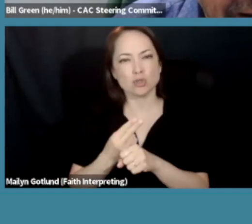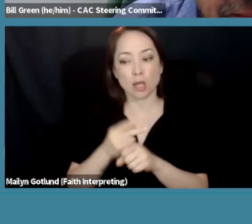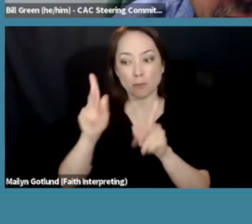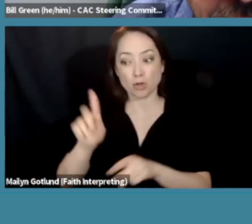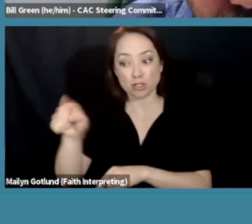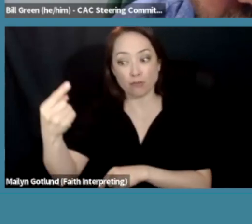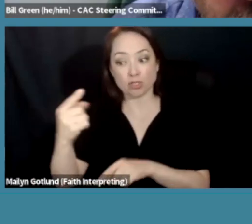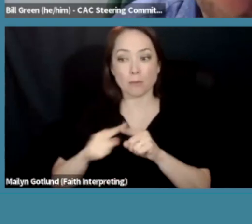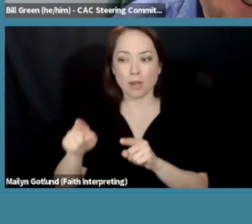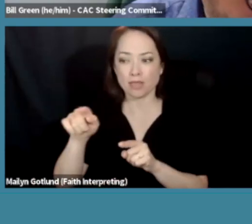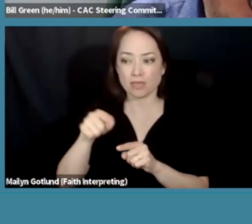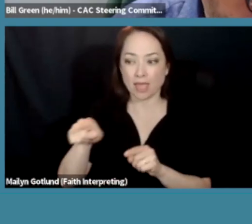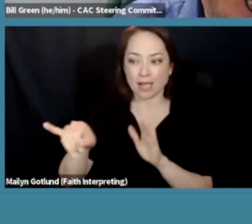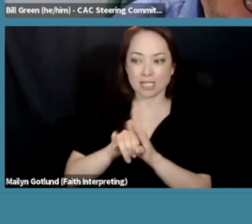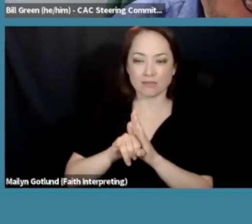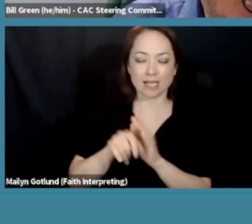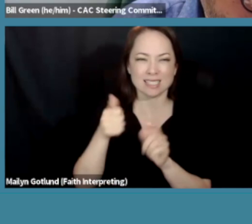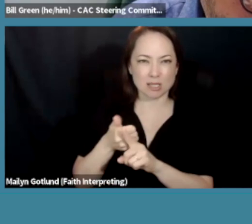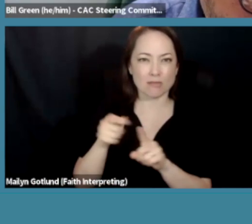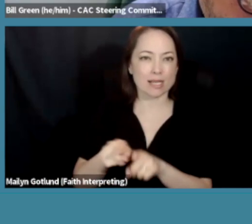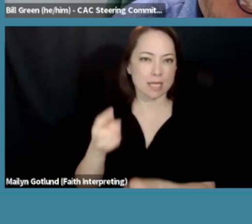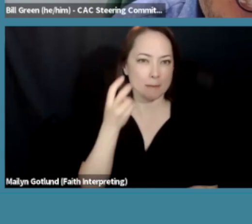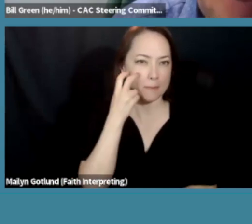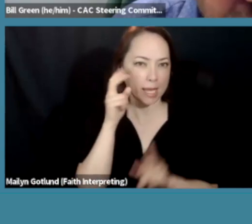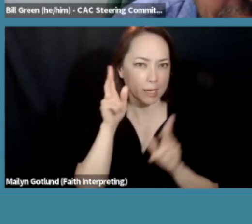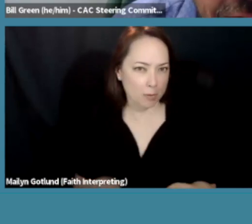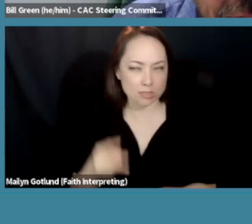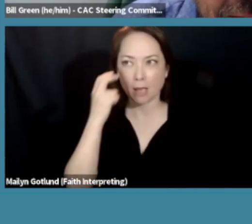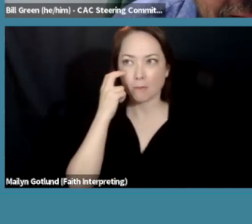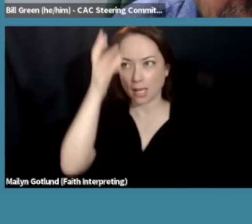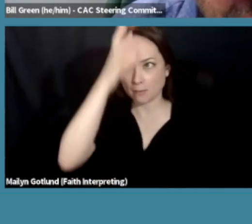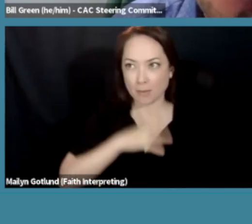a blind person or a blind man or a blind woman, you should never correct them.